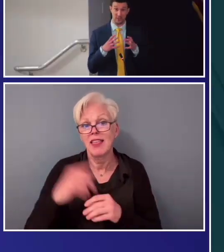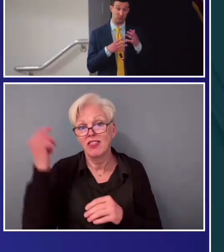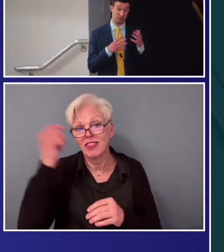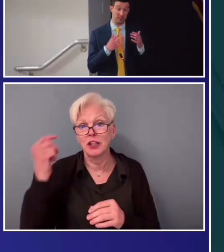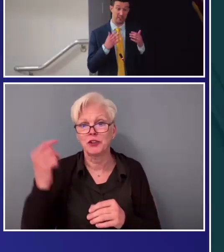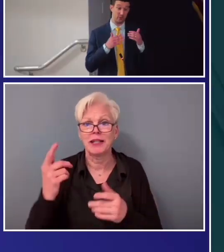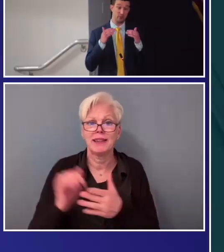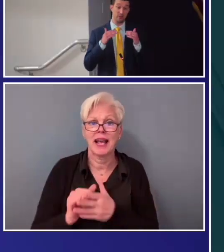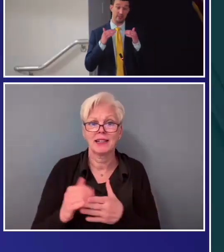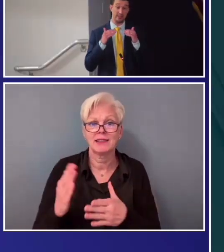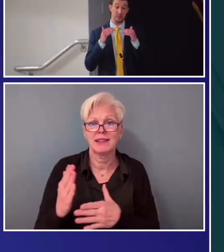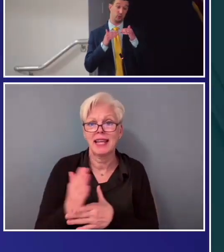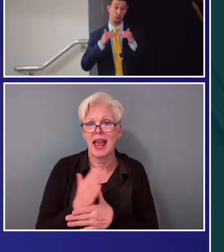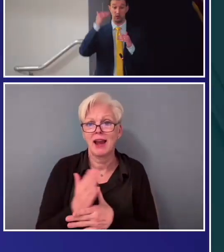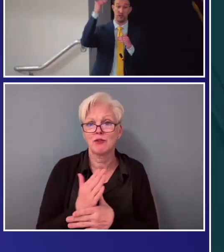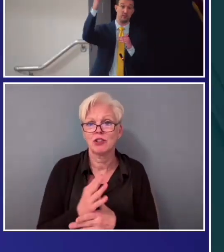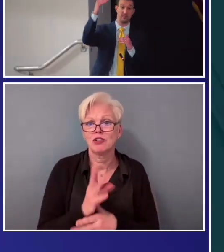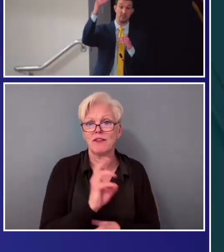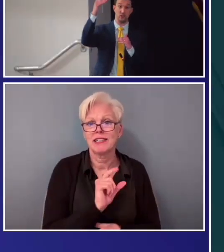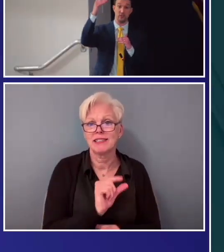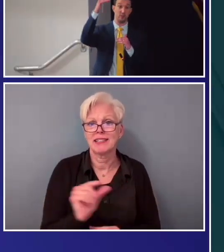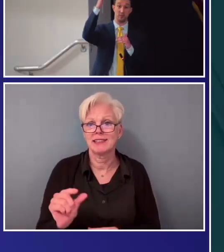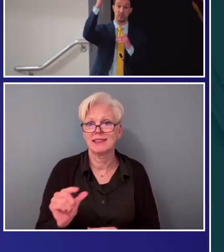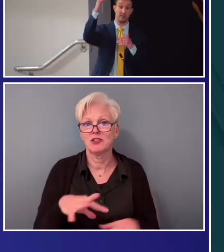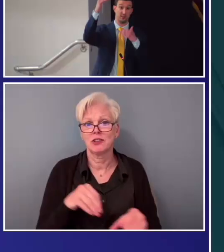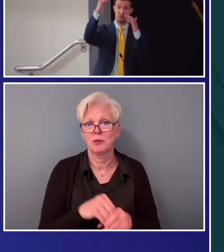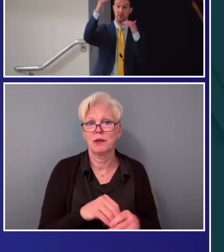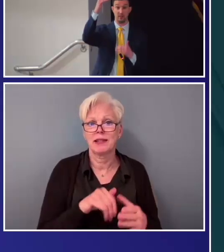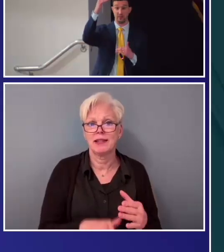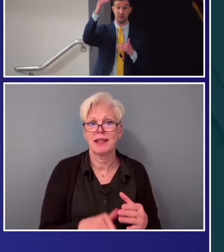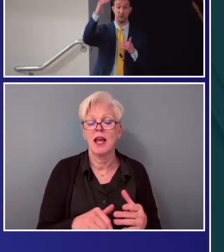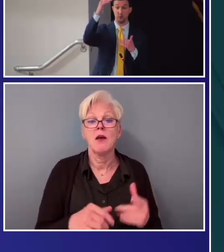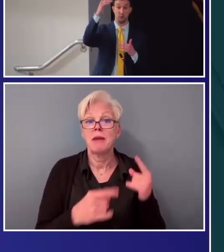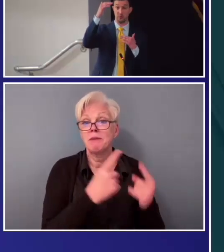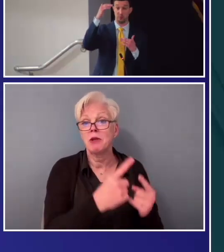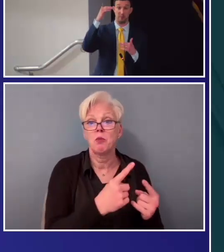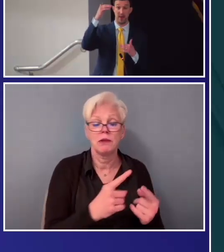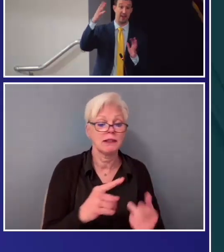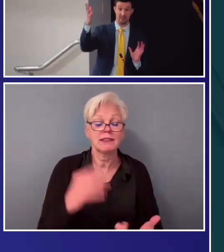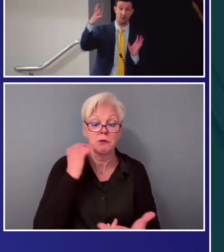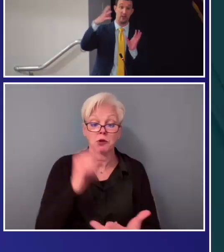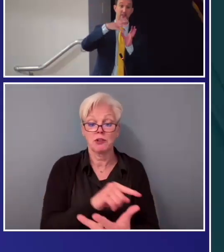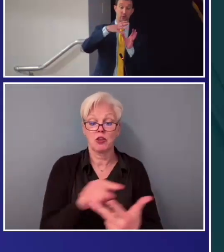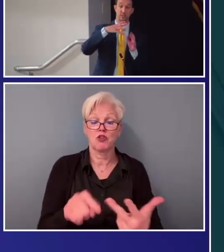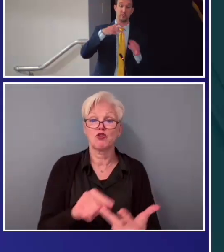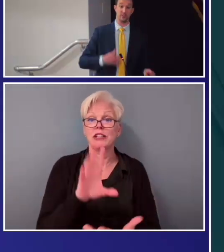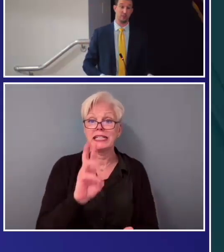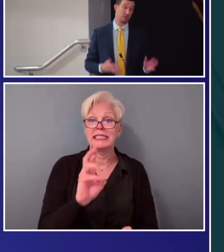CIPS within it, it could be a case where one six-digit CIP was awesome, but the other two were bad. And so at the four-digit CIP,